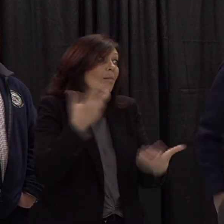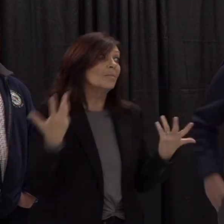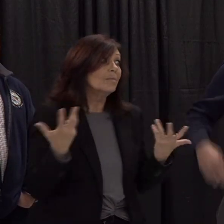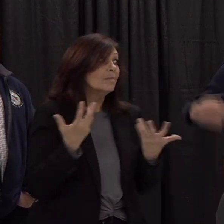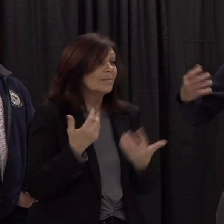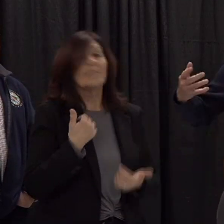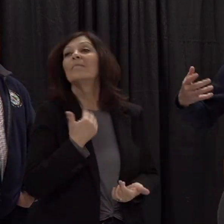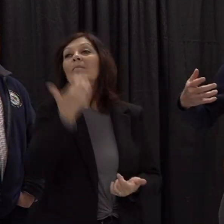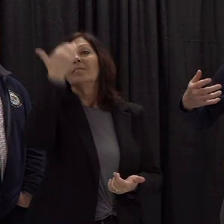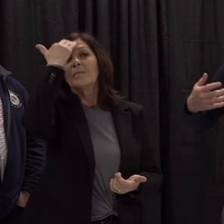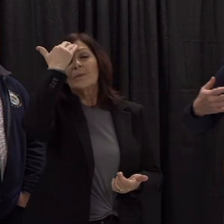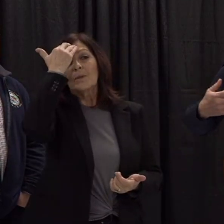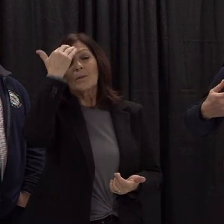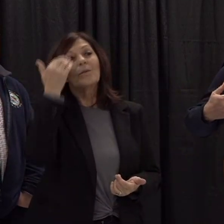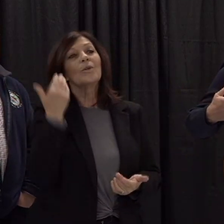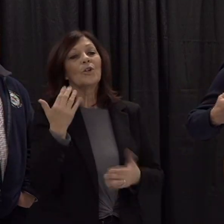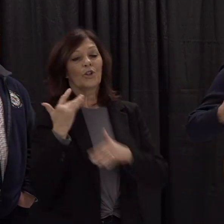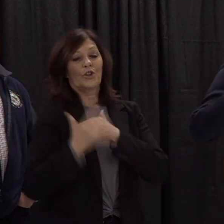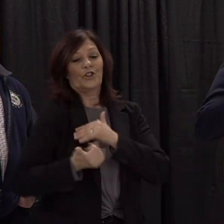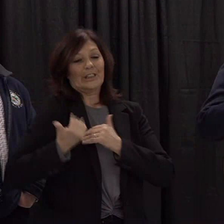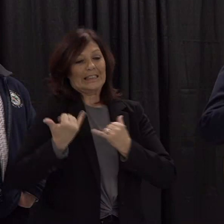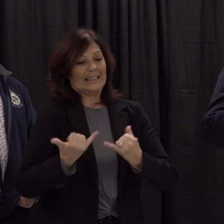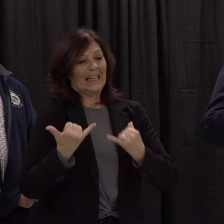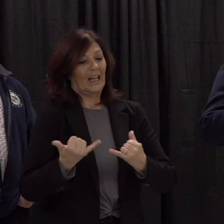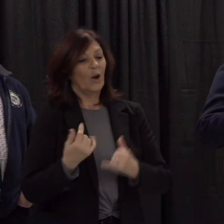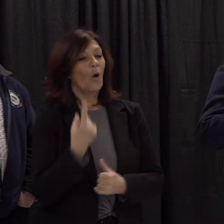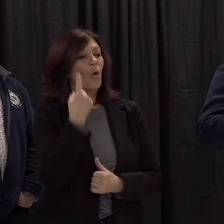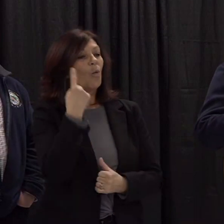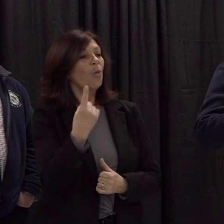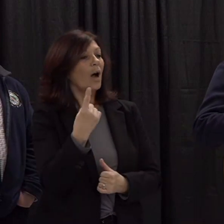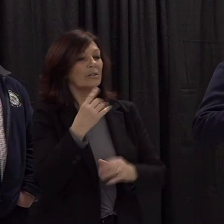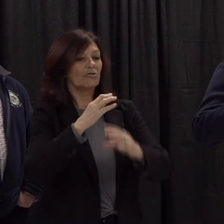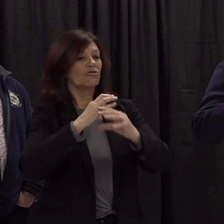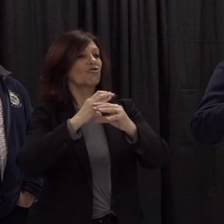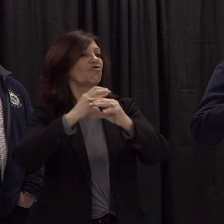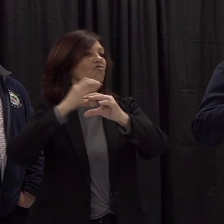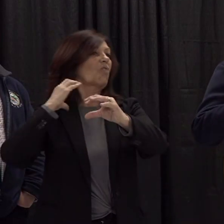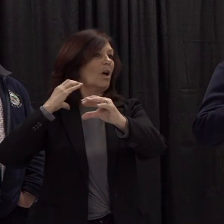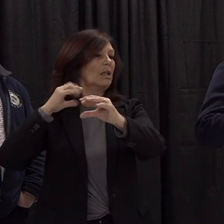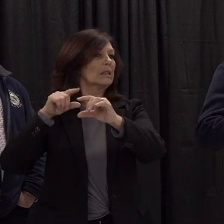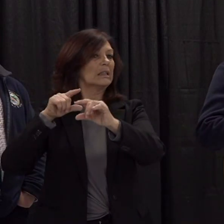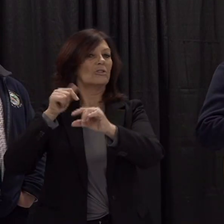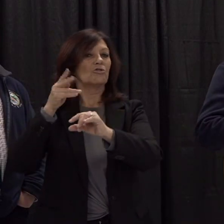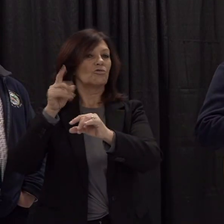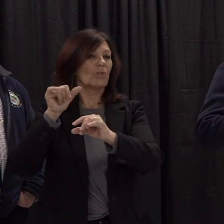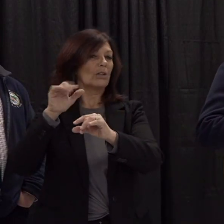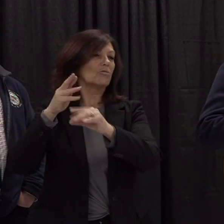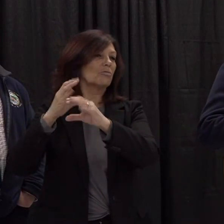I know for a while earlier today there was one tractor trailer that had was going down Route 20 and